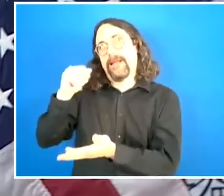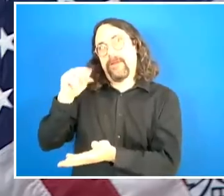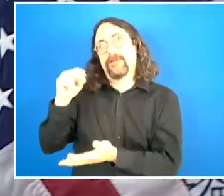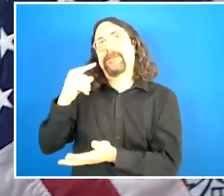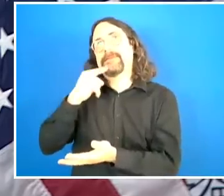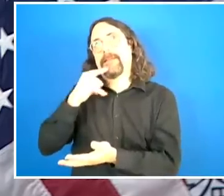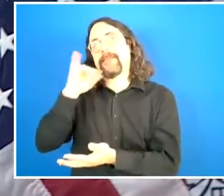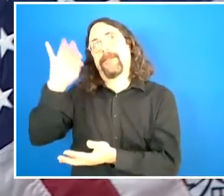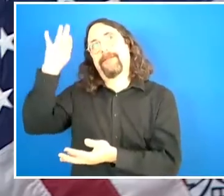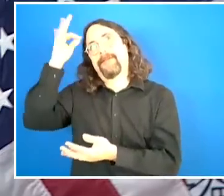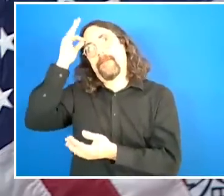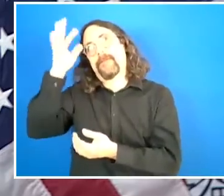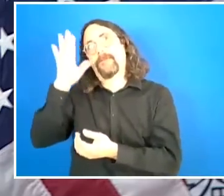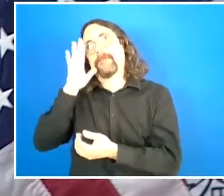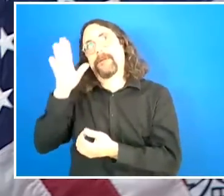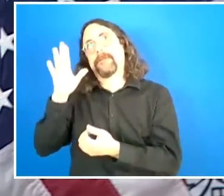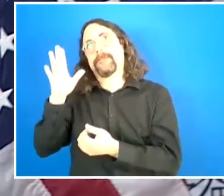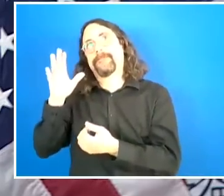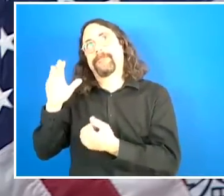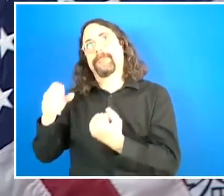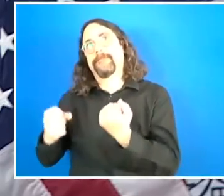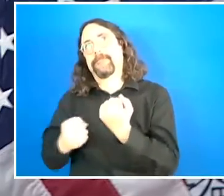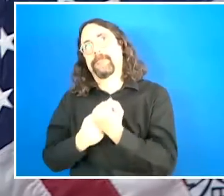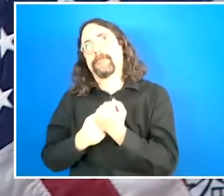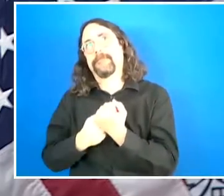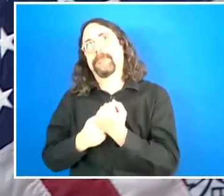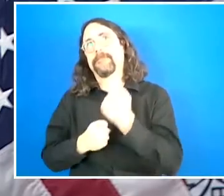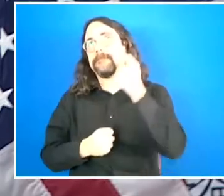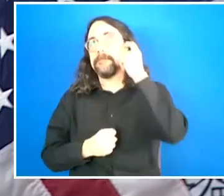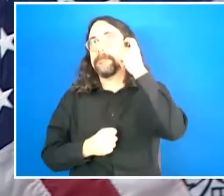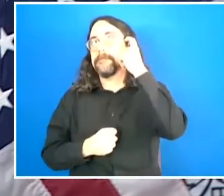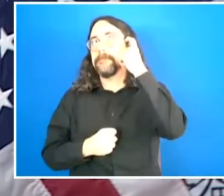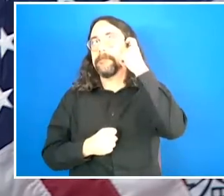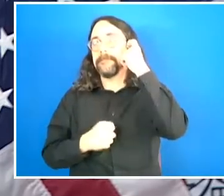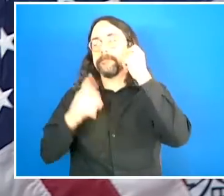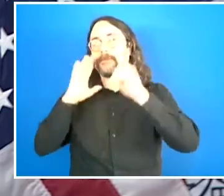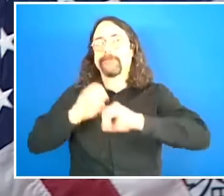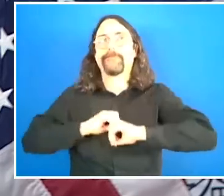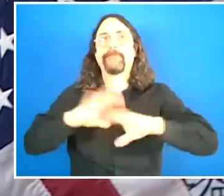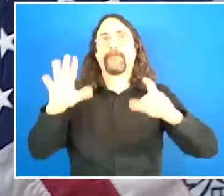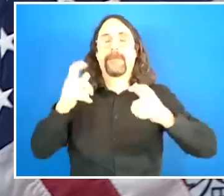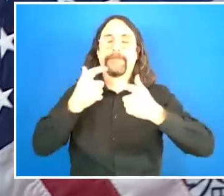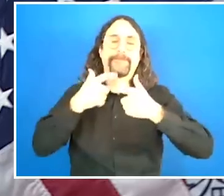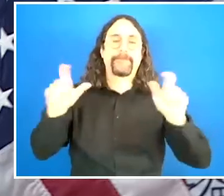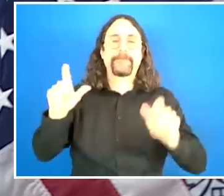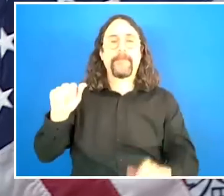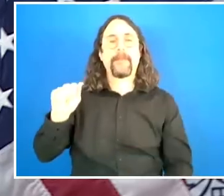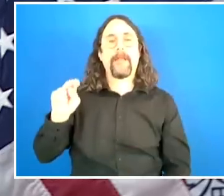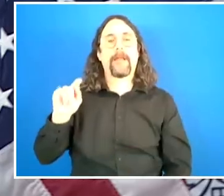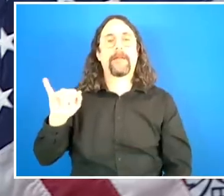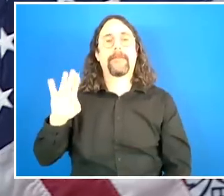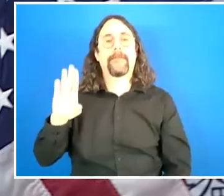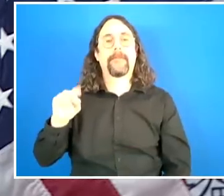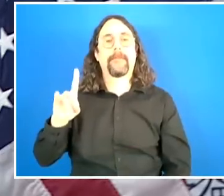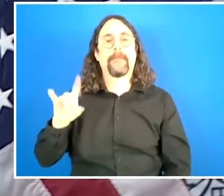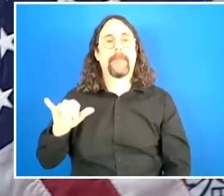TESTING PROGRAM AND I 'DLI KETO KNOW WHETHER OR NOT THIS PREORT IS ACCURATE AND IF IT IS, HOW MANY TESTS ARE